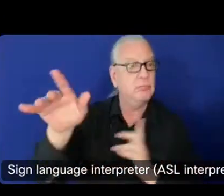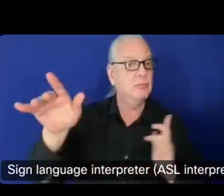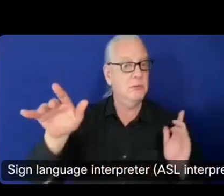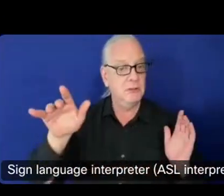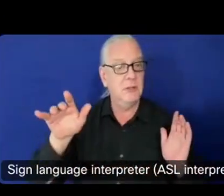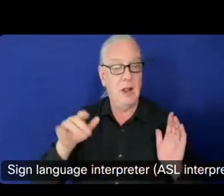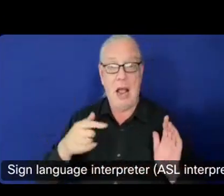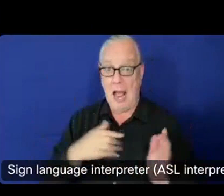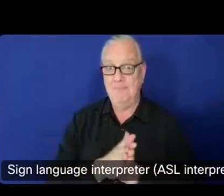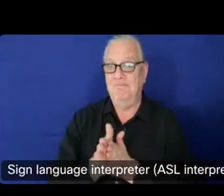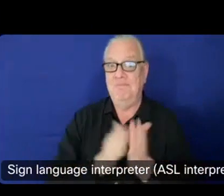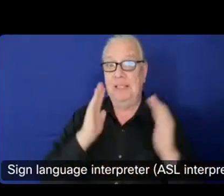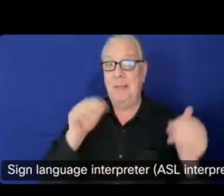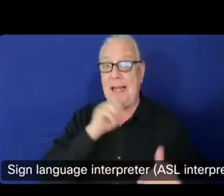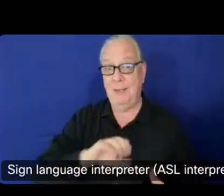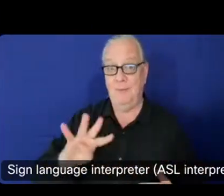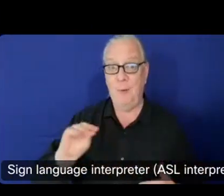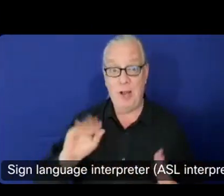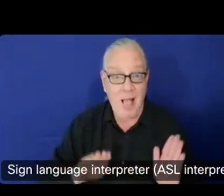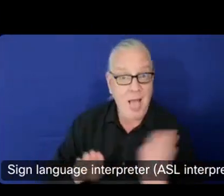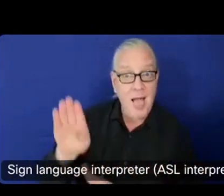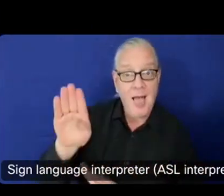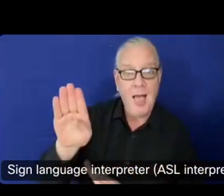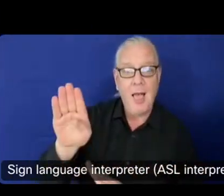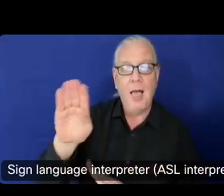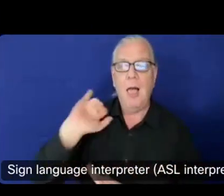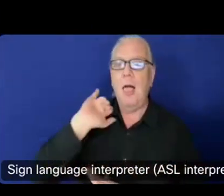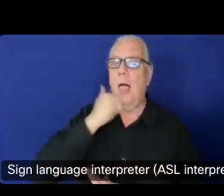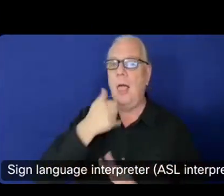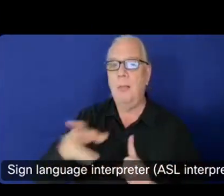open up at 40 and instead I ended up with an HIV diagnosis.